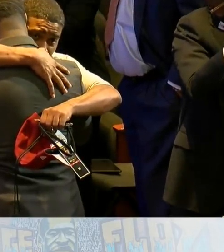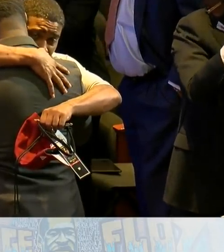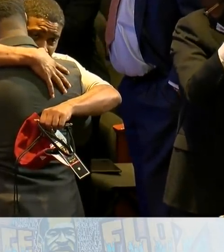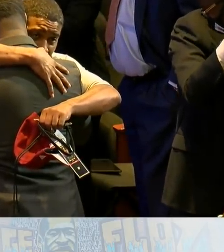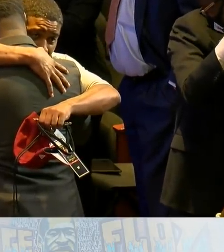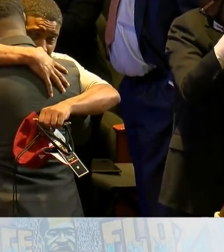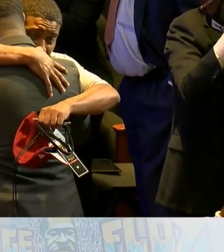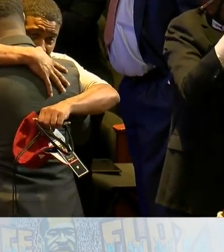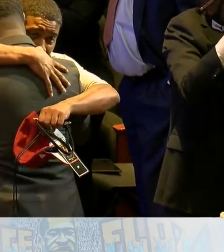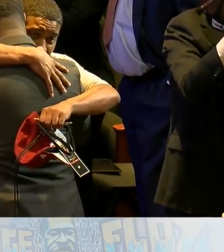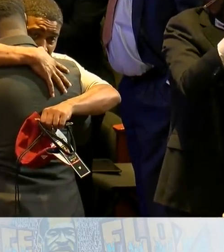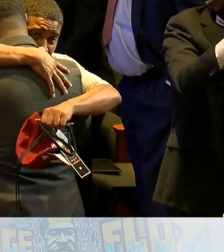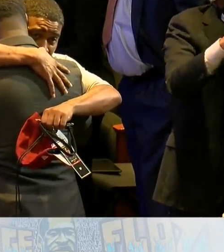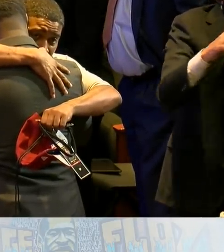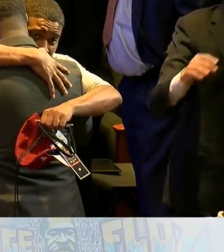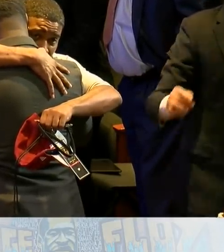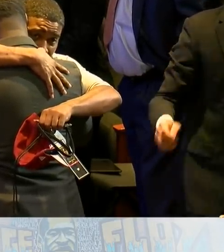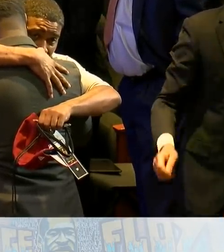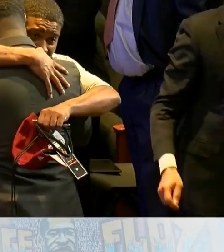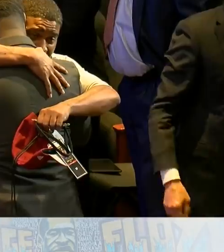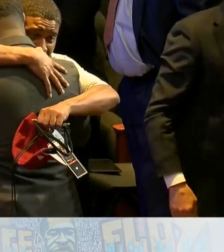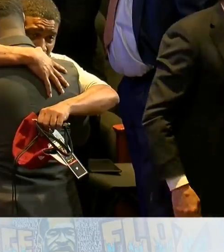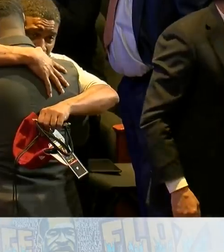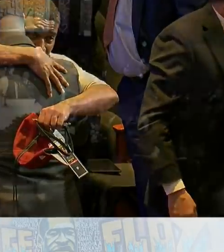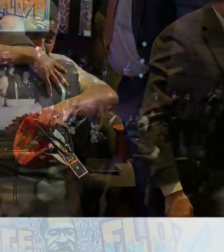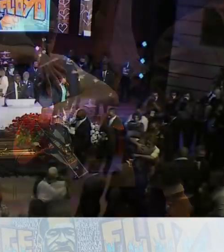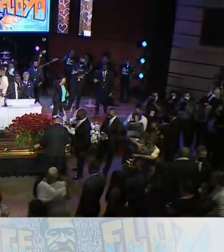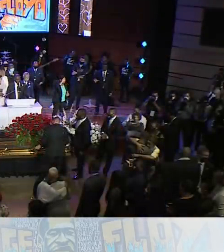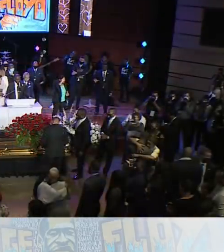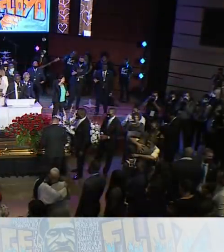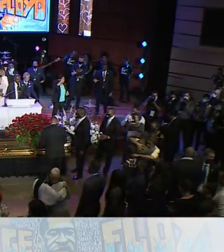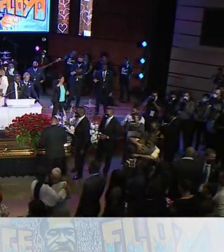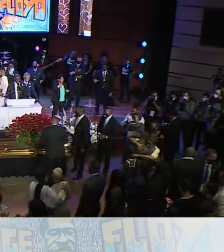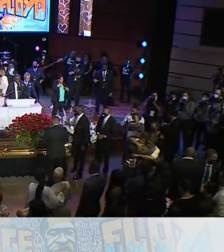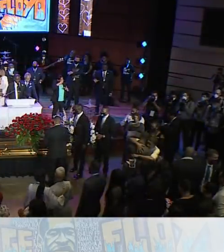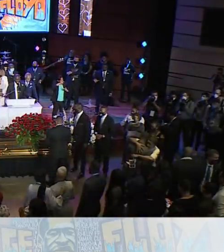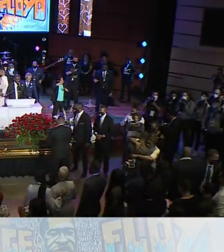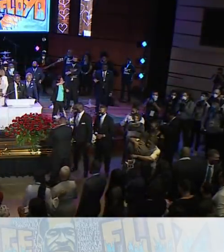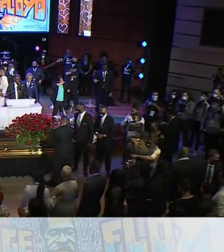NOT BECOME FIFTH. CHANGE OUR HEARTS SO THAT OUR